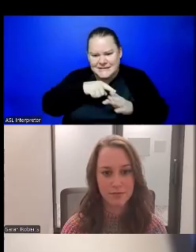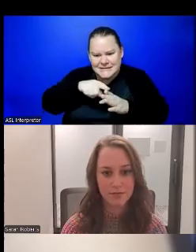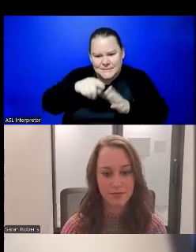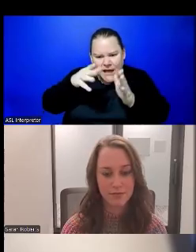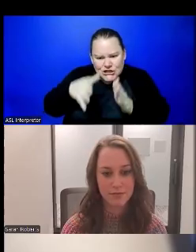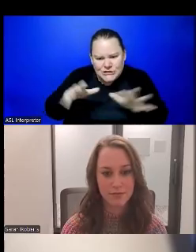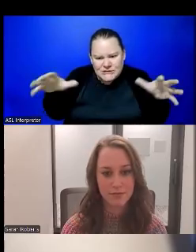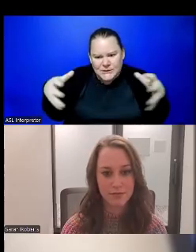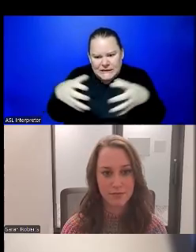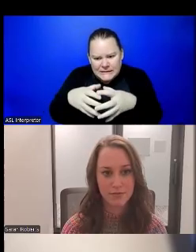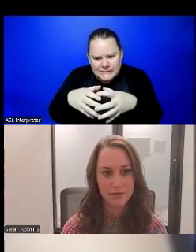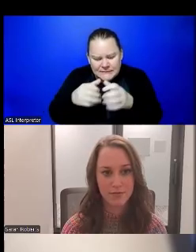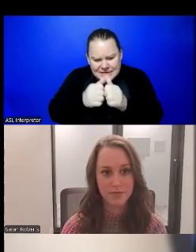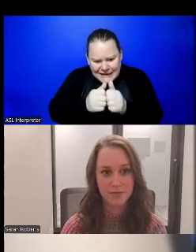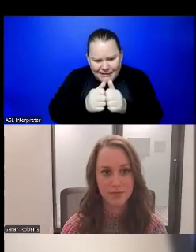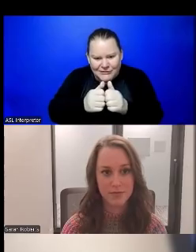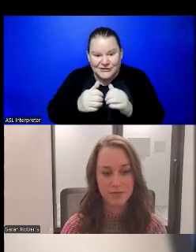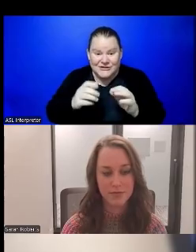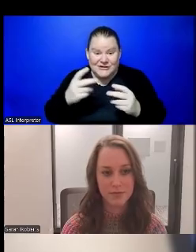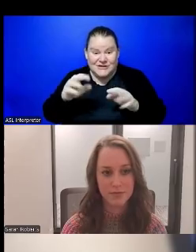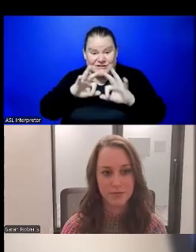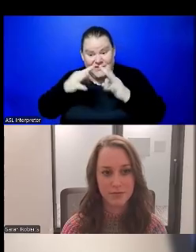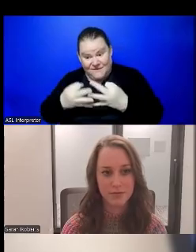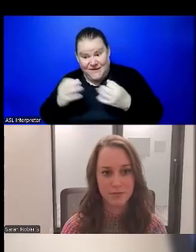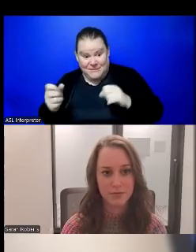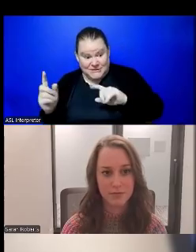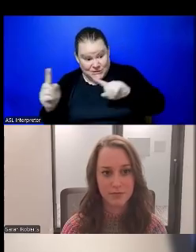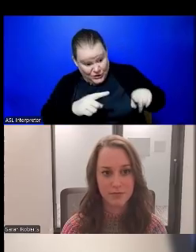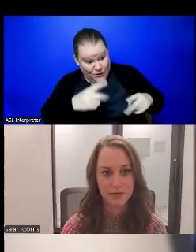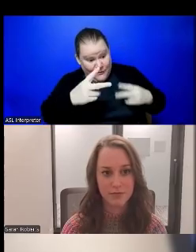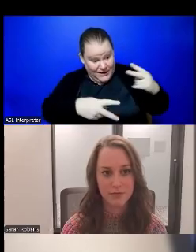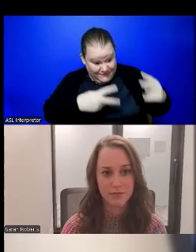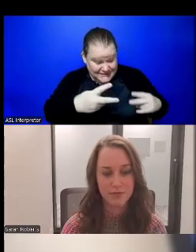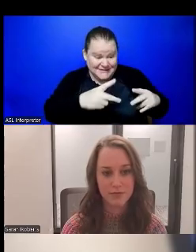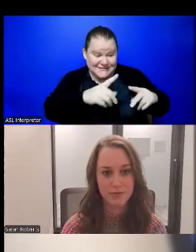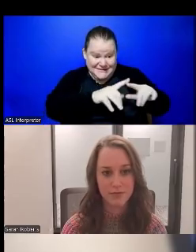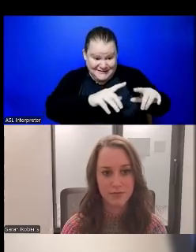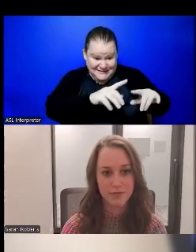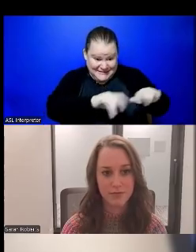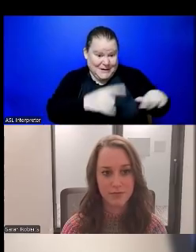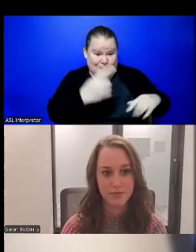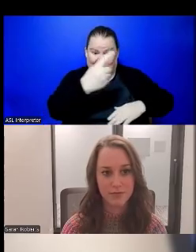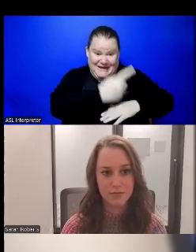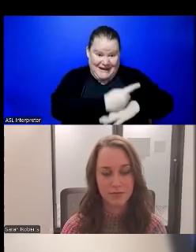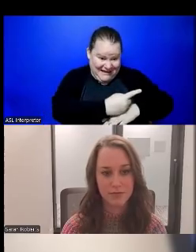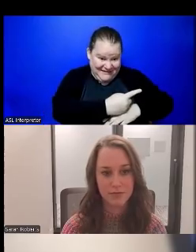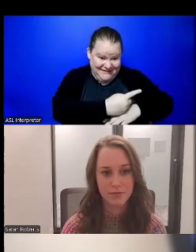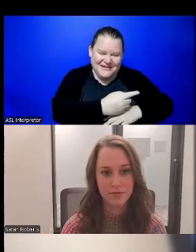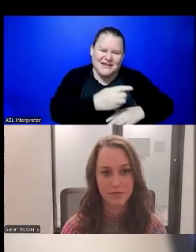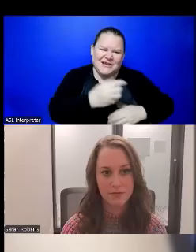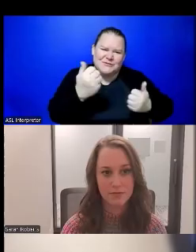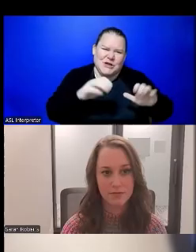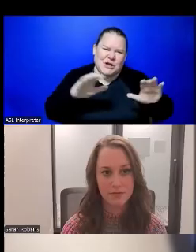so that these families can see us all at one time, on one day. And we try to do that about once a year for these families. So